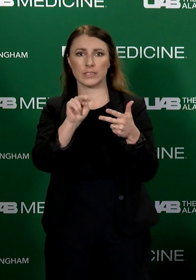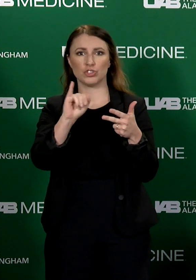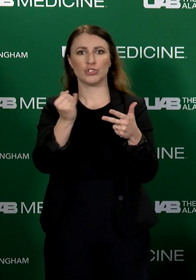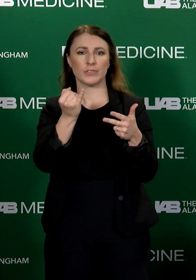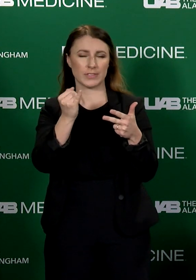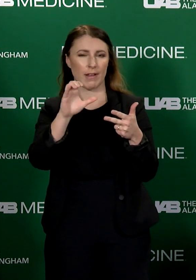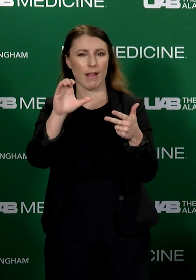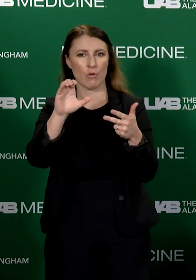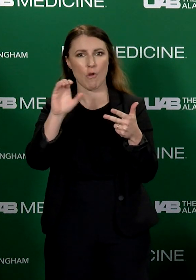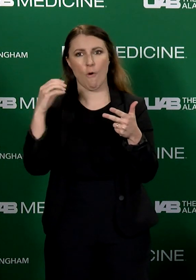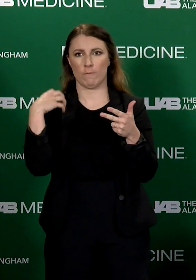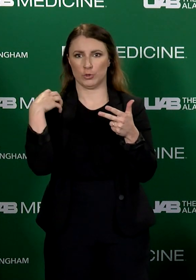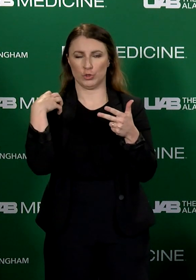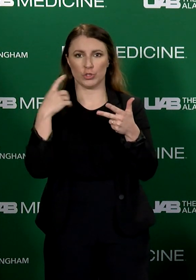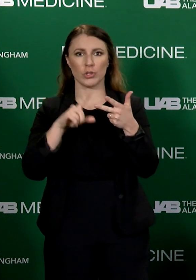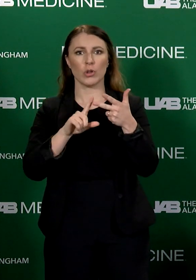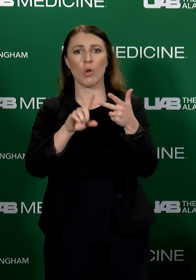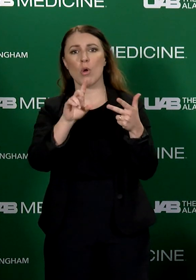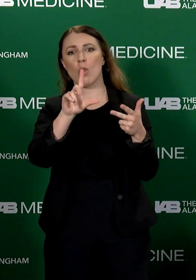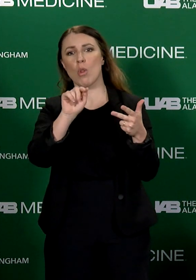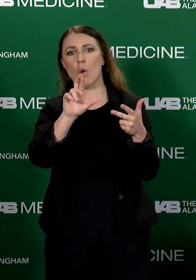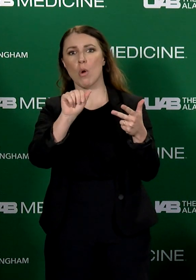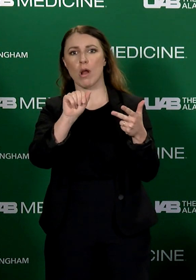we'll have Laura kowalczyk who is the vice president of supply chain and